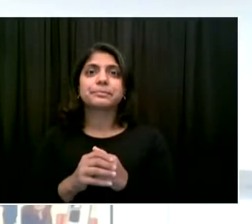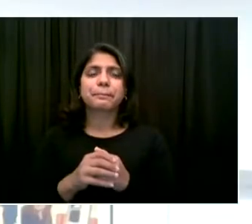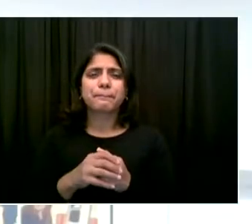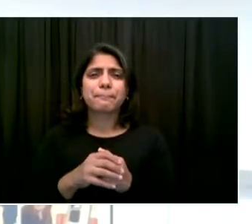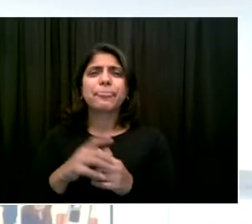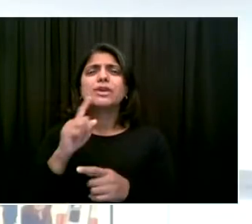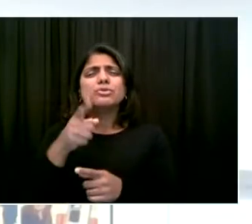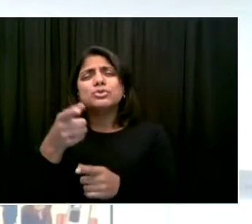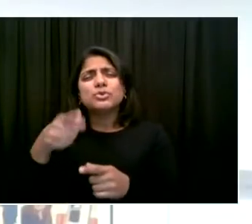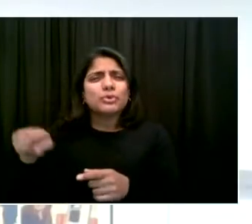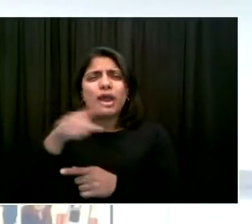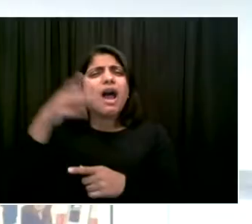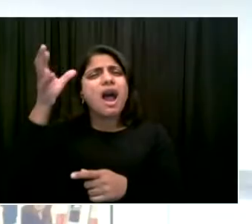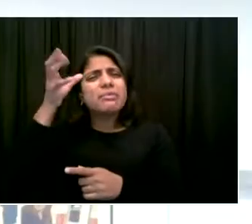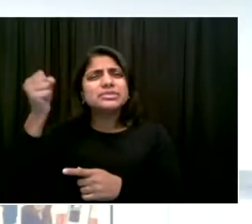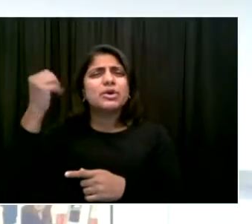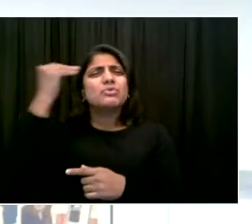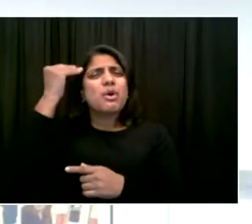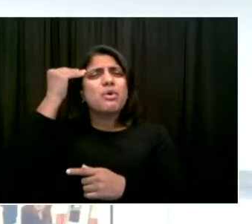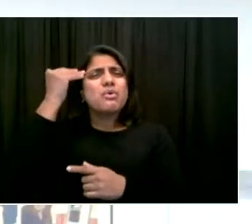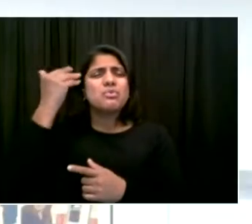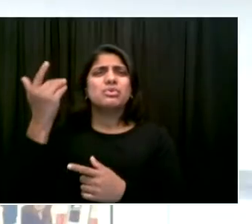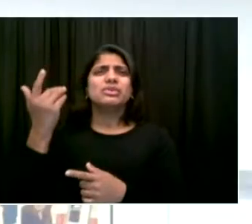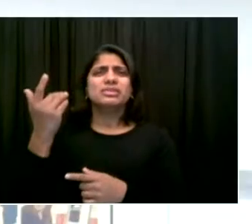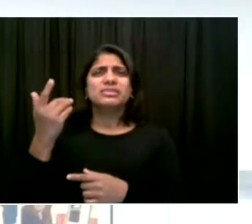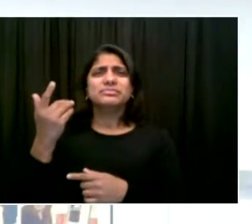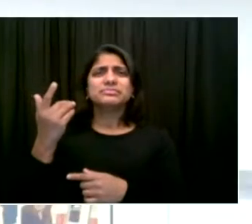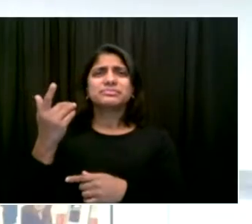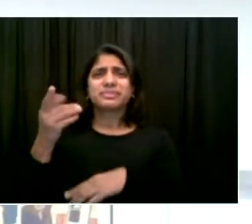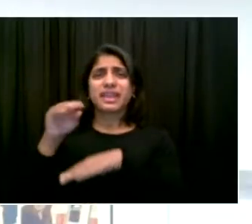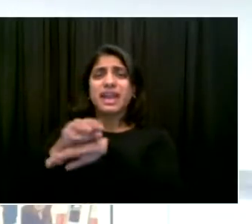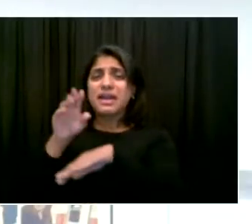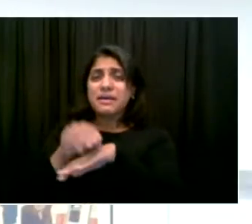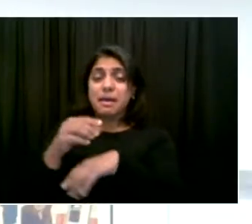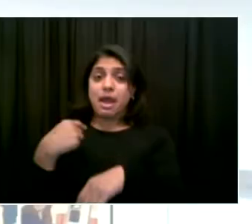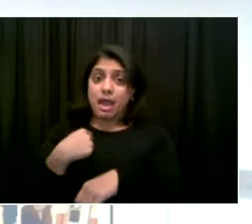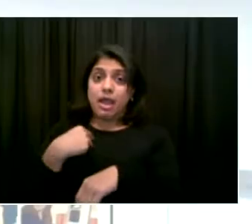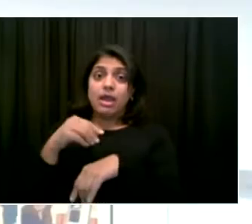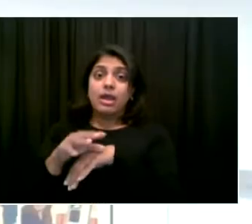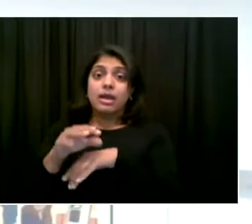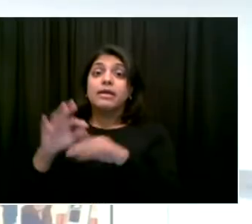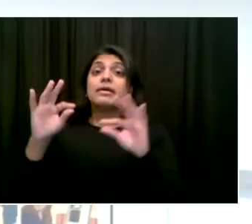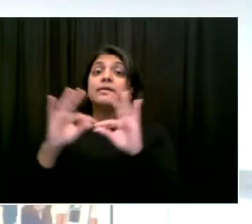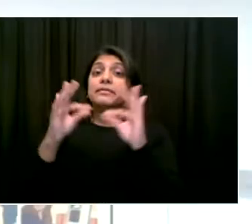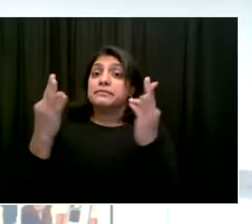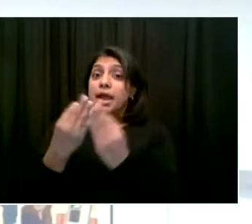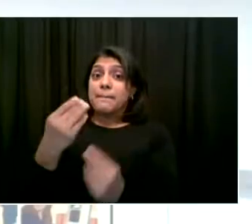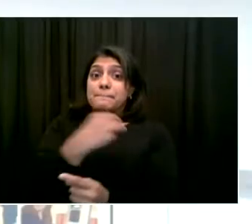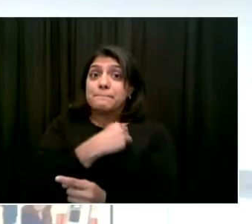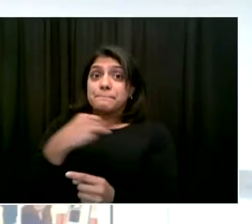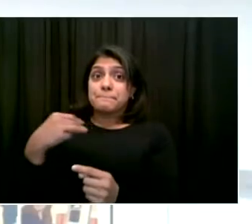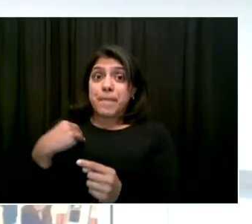SAFE. NUMBER TWO, COMMON SENSE PRECAUTIONS WE KNOW WILL HELP BUT MY PRACTICAL GUIDANCE IS TO